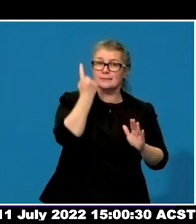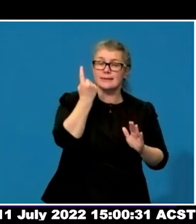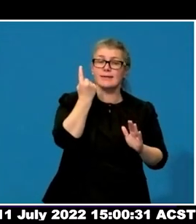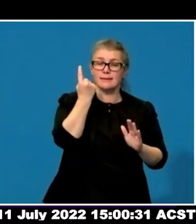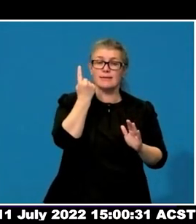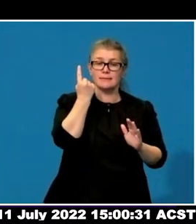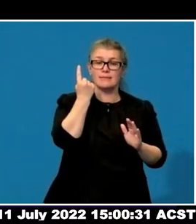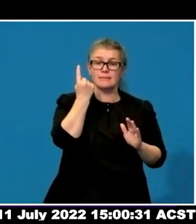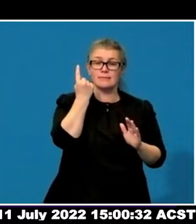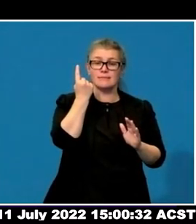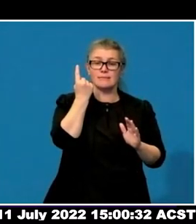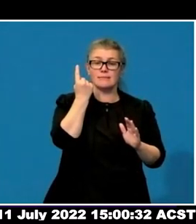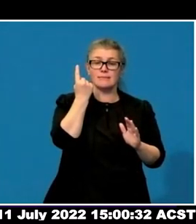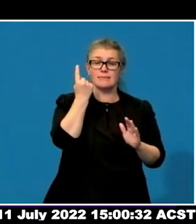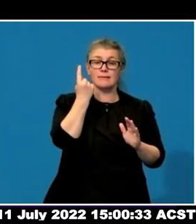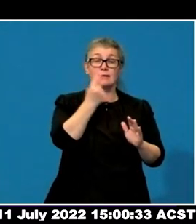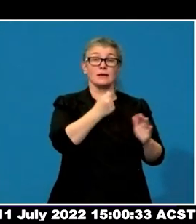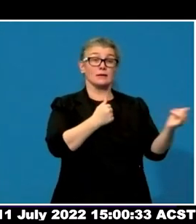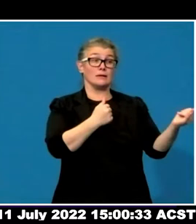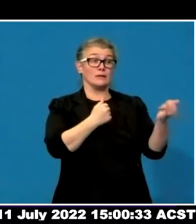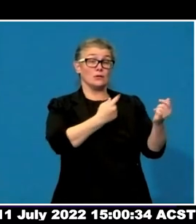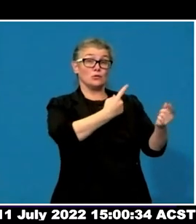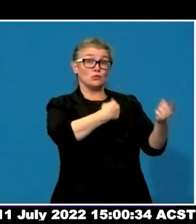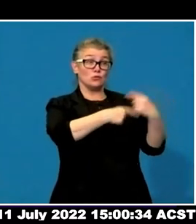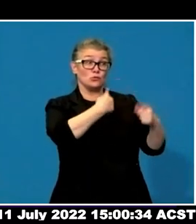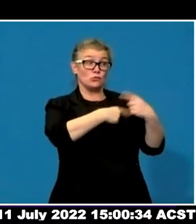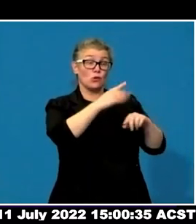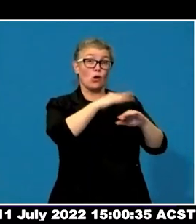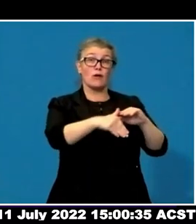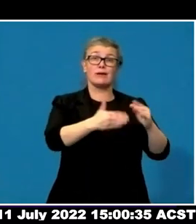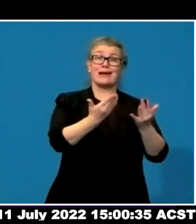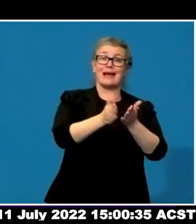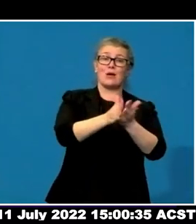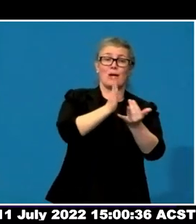them to advise you around how it is that you can access different equipment and/or other,